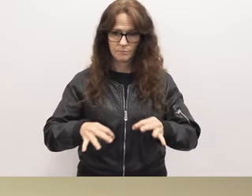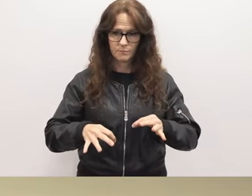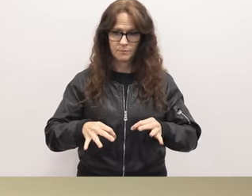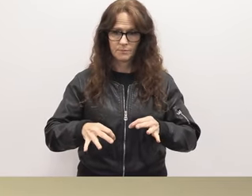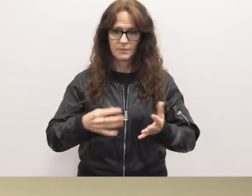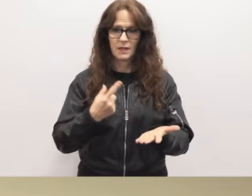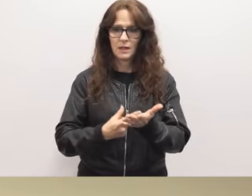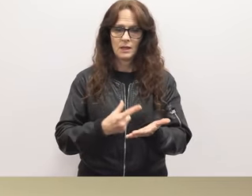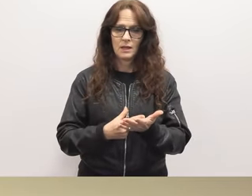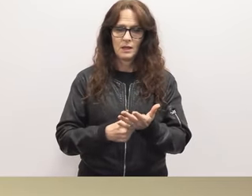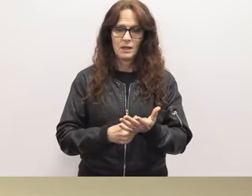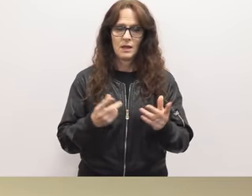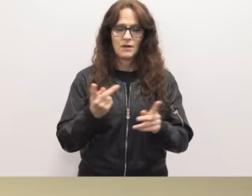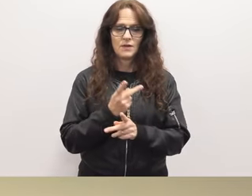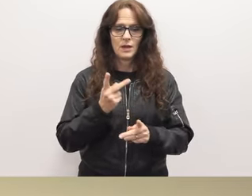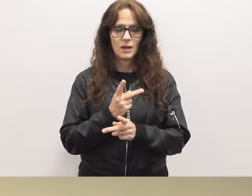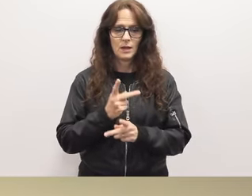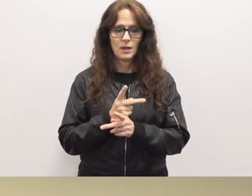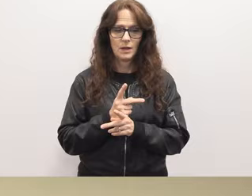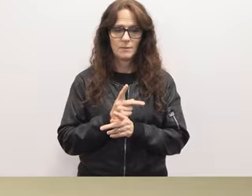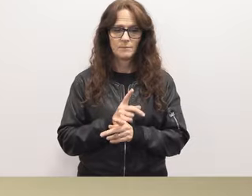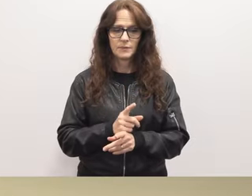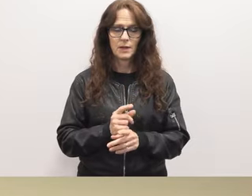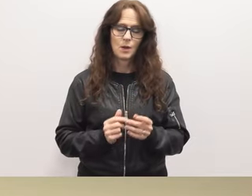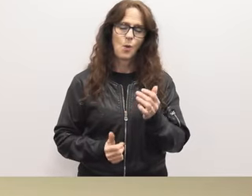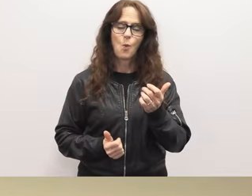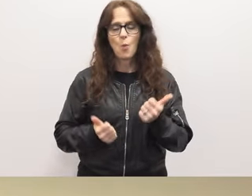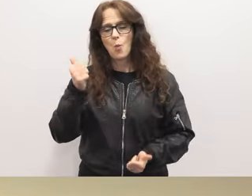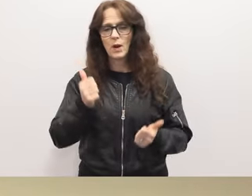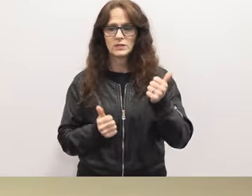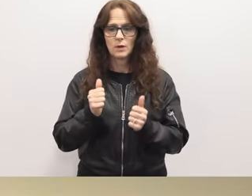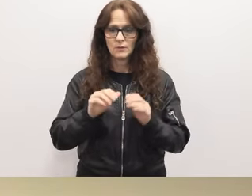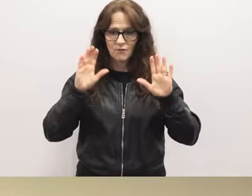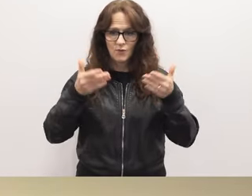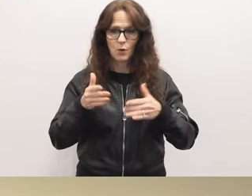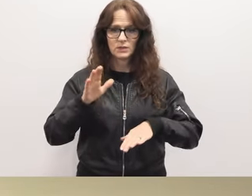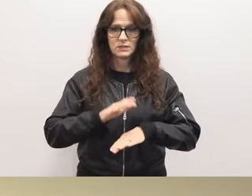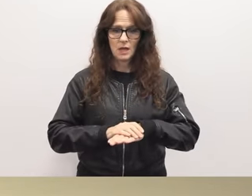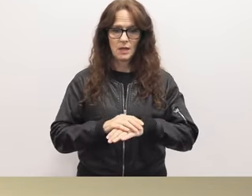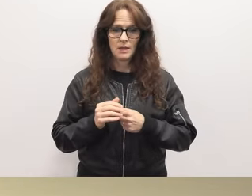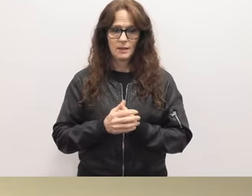but just to figure out what are we gonna actually spend the most time on. And so I'll just ask folks to, you know,